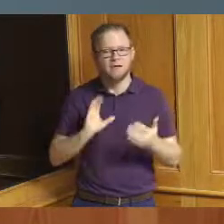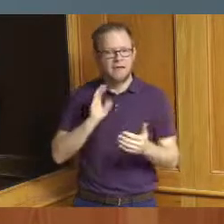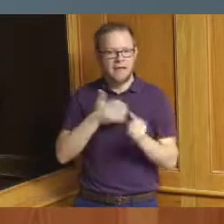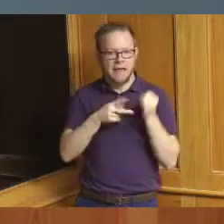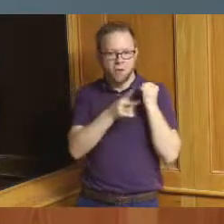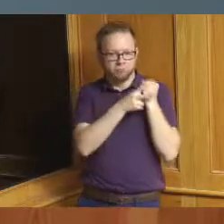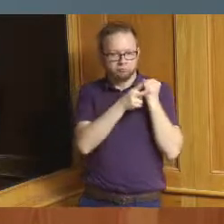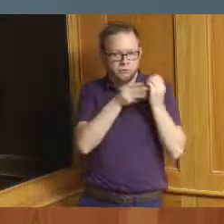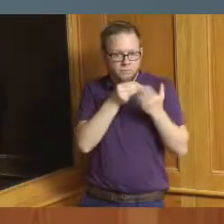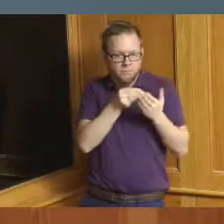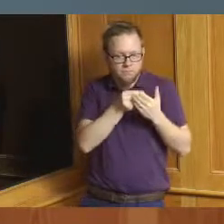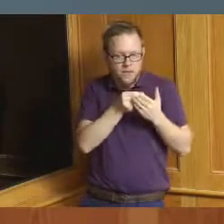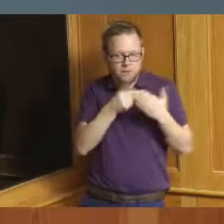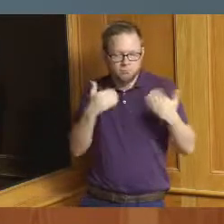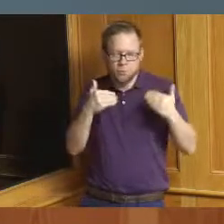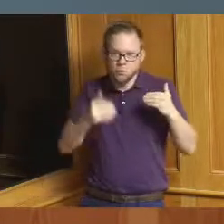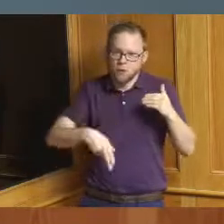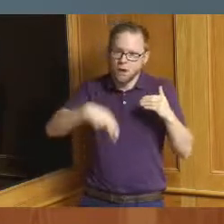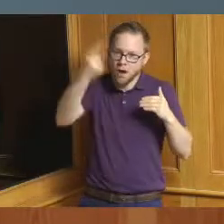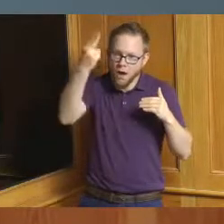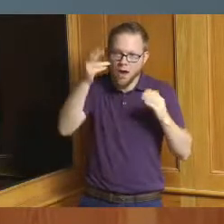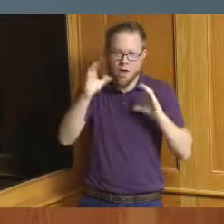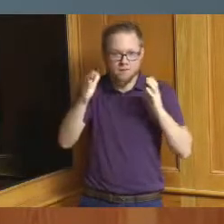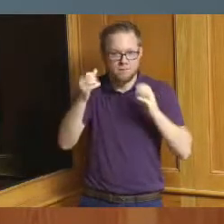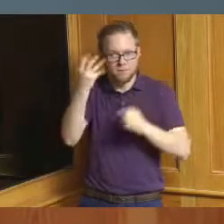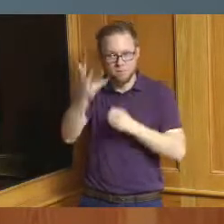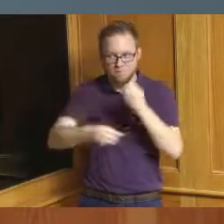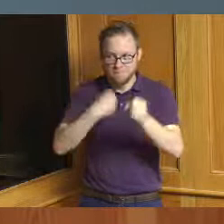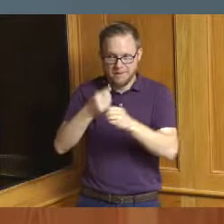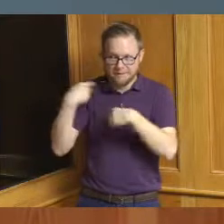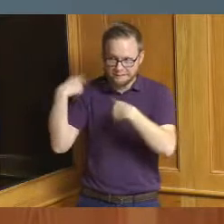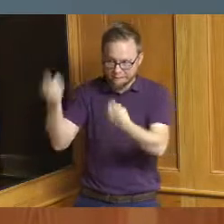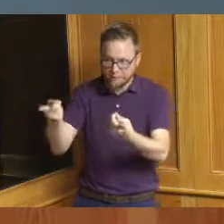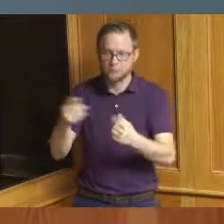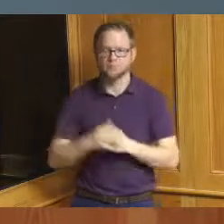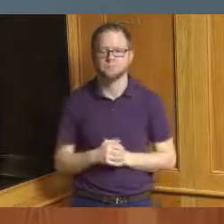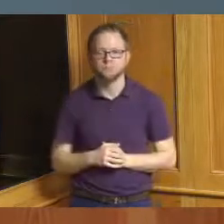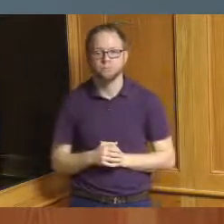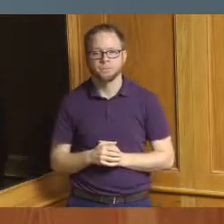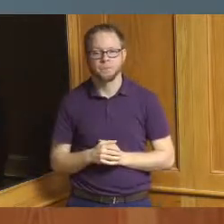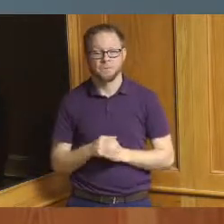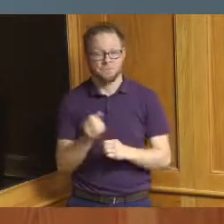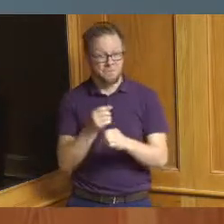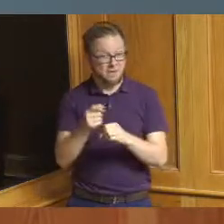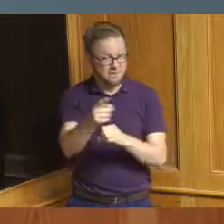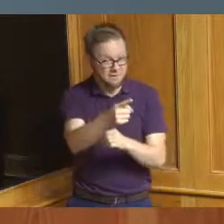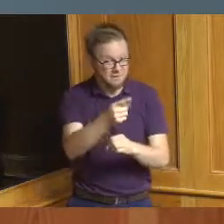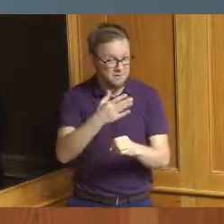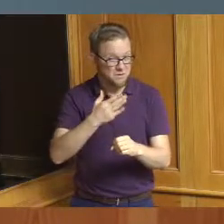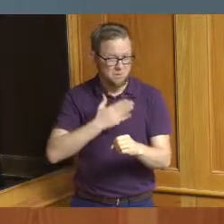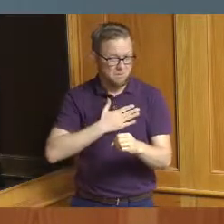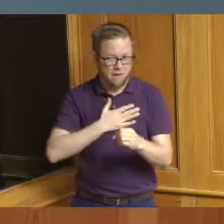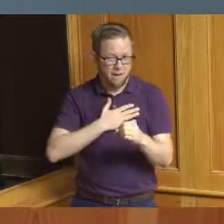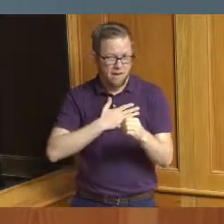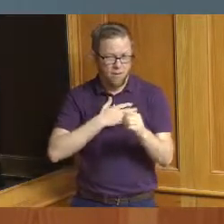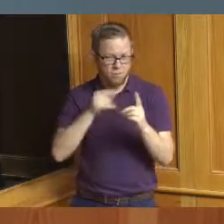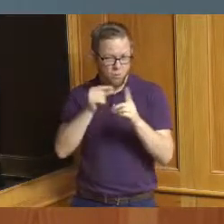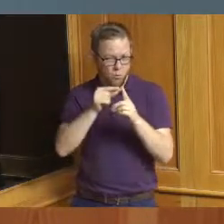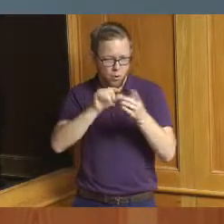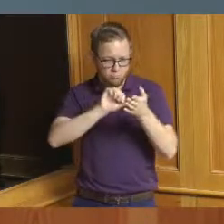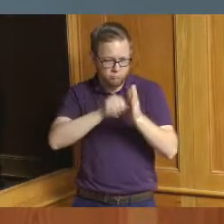in decades but the word for me for next year is more there's so much more work for the board to do